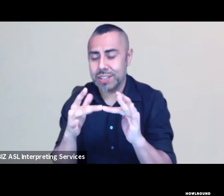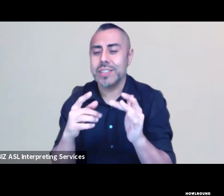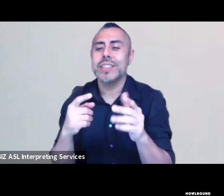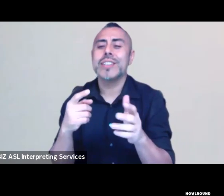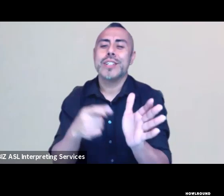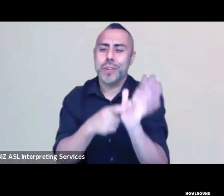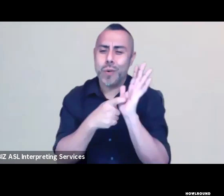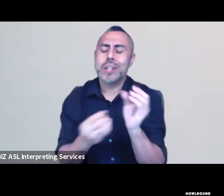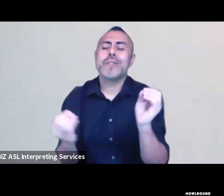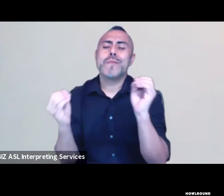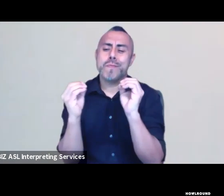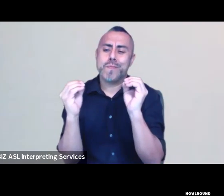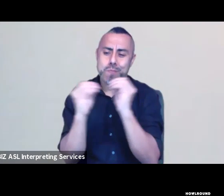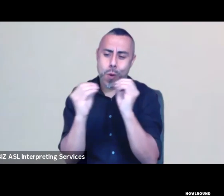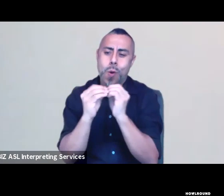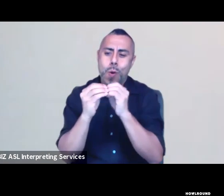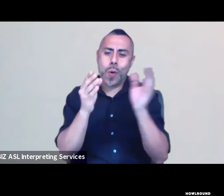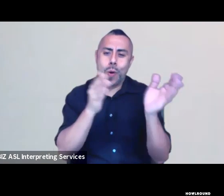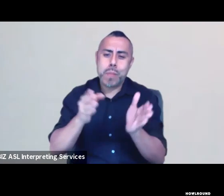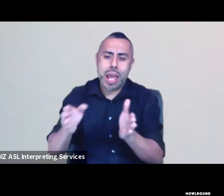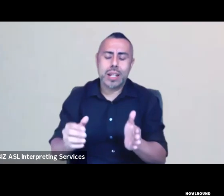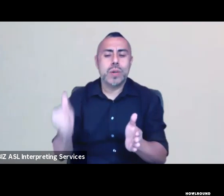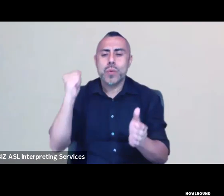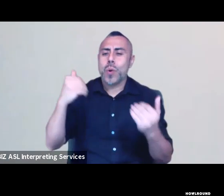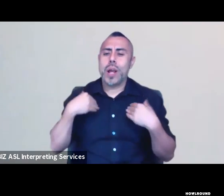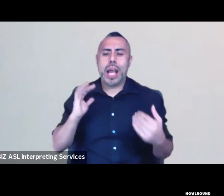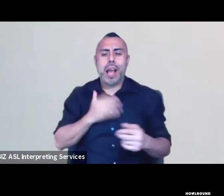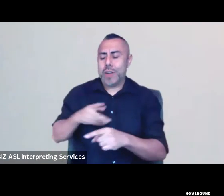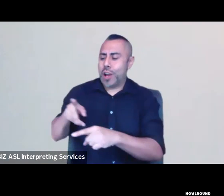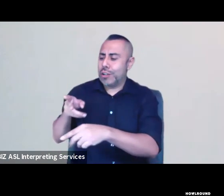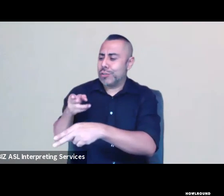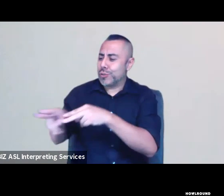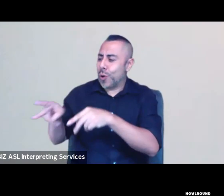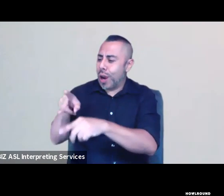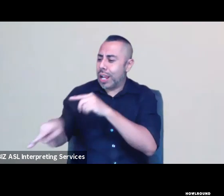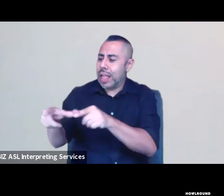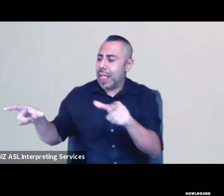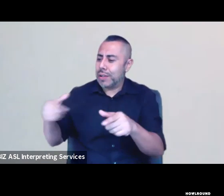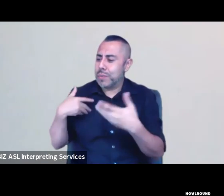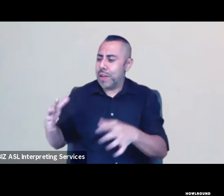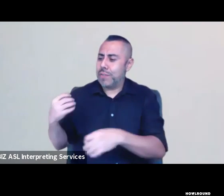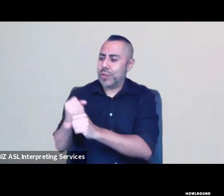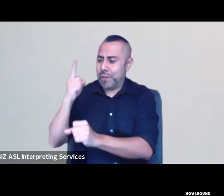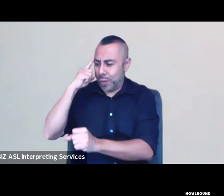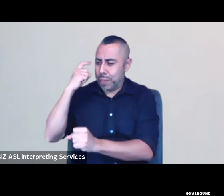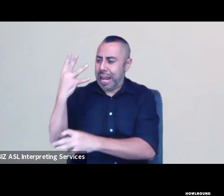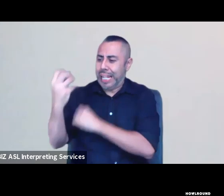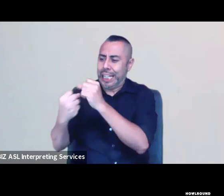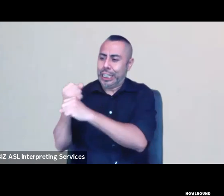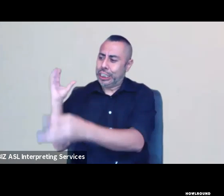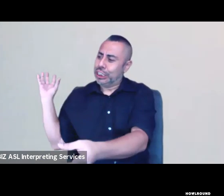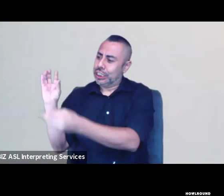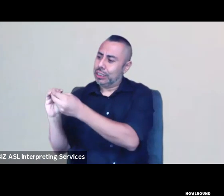that we've been creating for so many years. You're going to need to have more communication